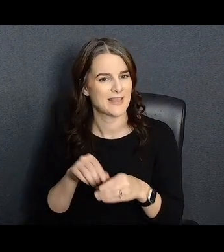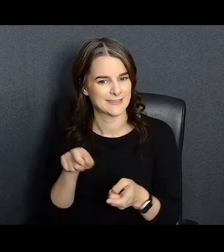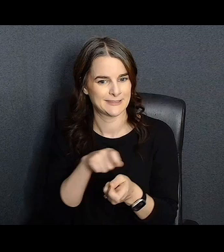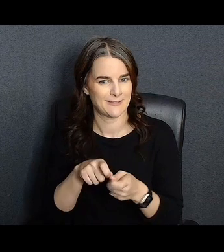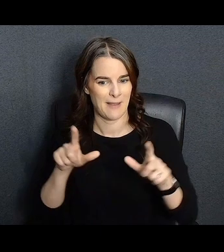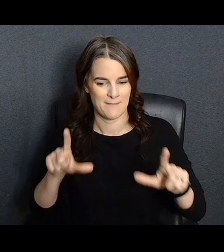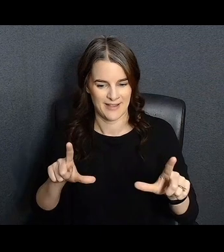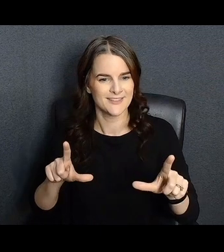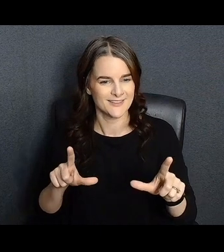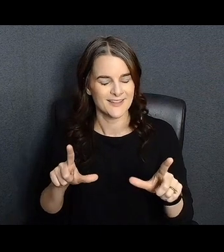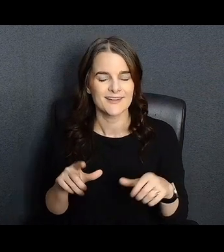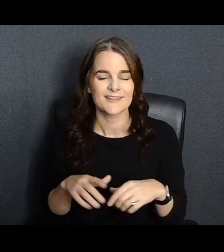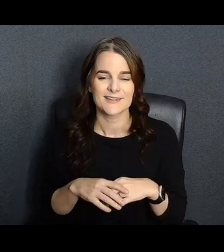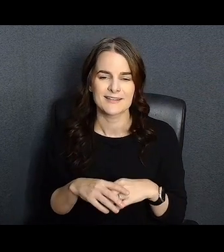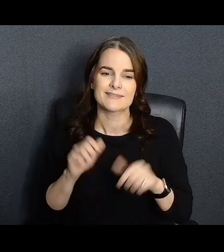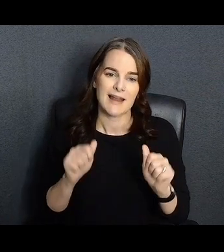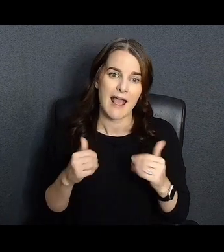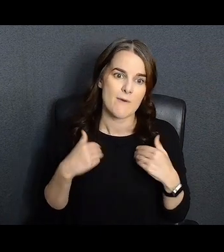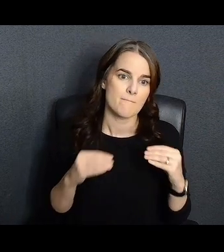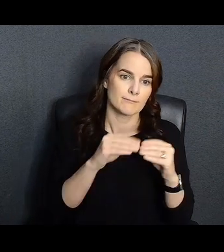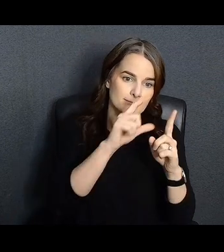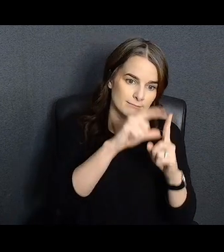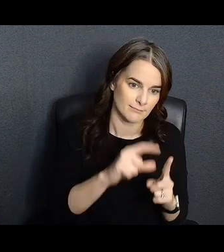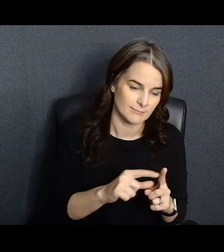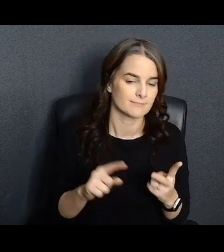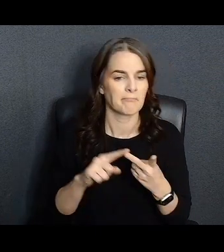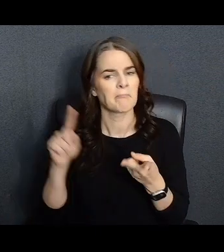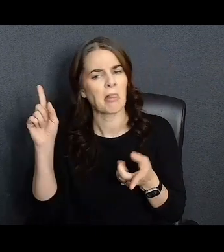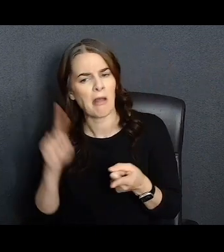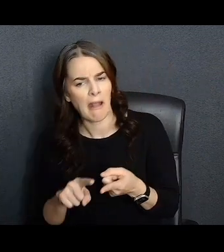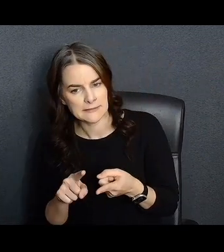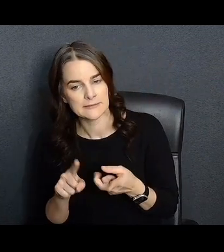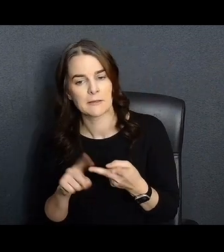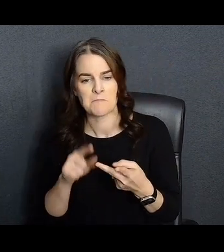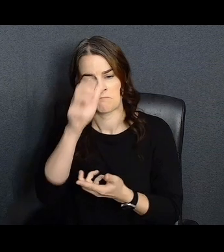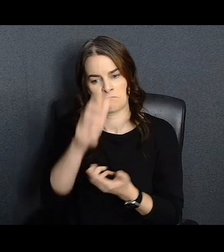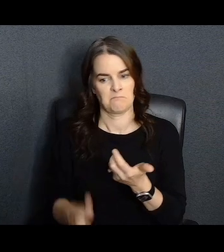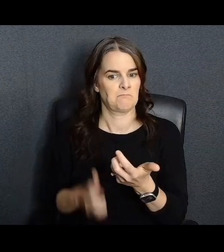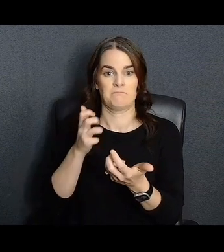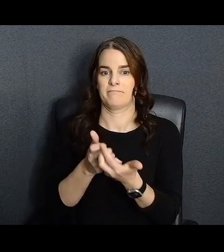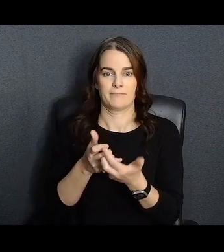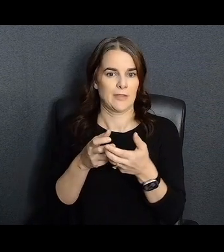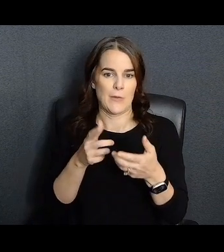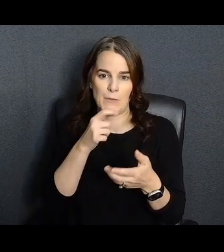You can have more words in here. You can have less. This can be super customized to the needs of the individual.